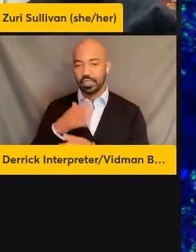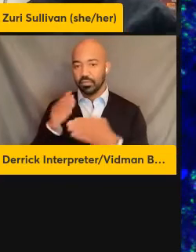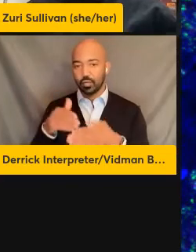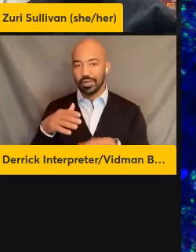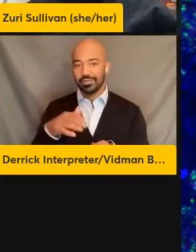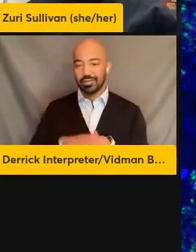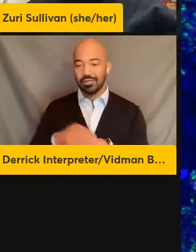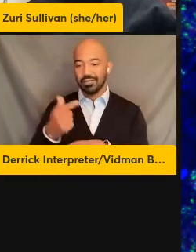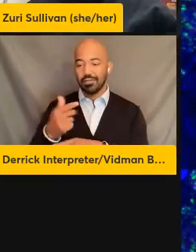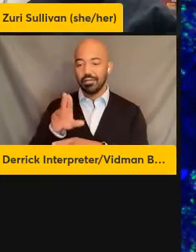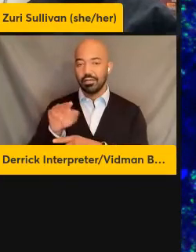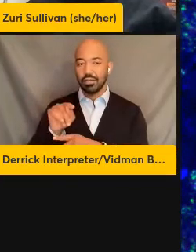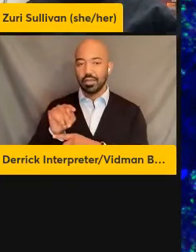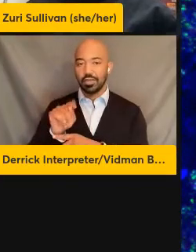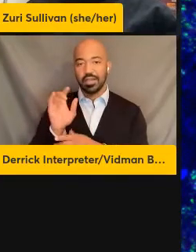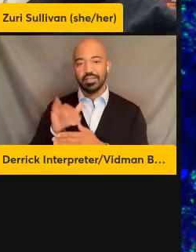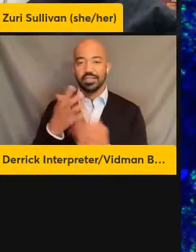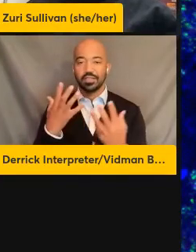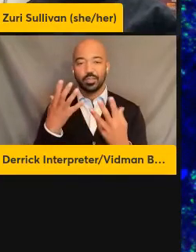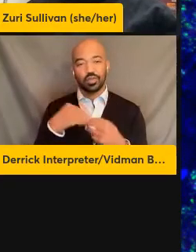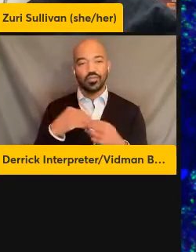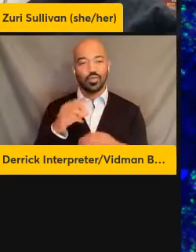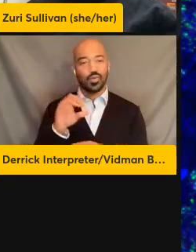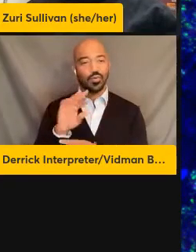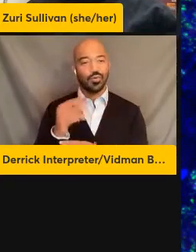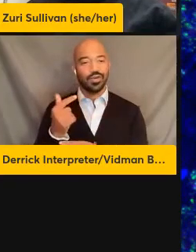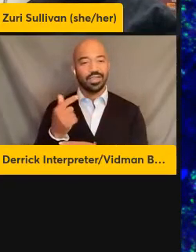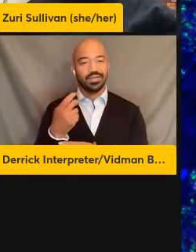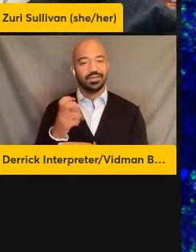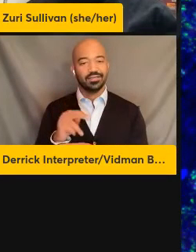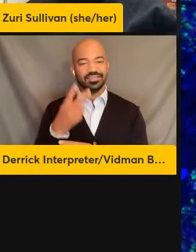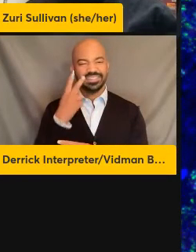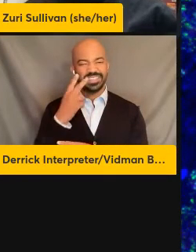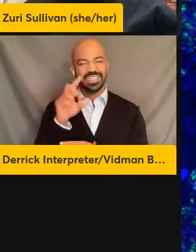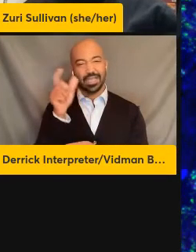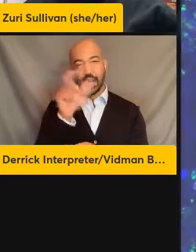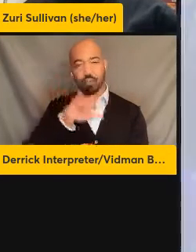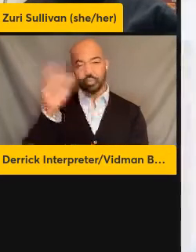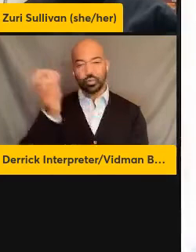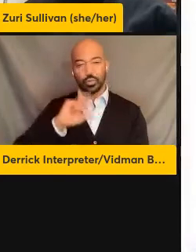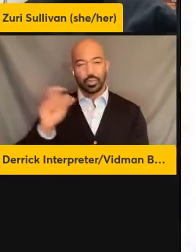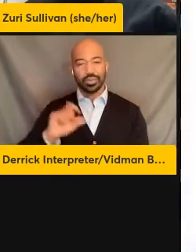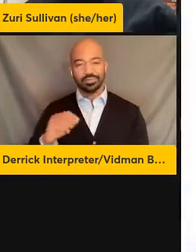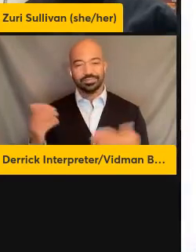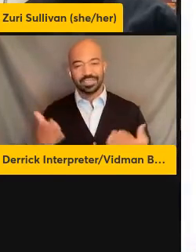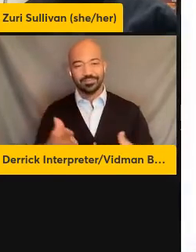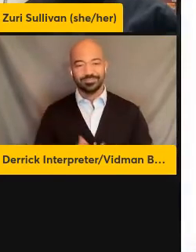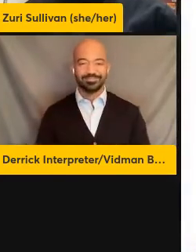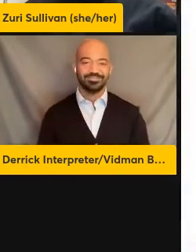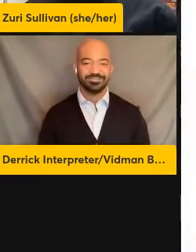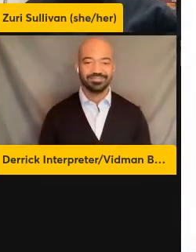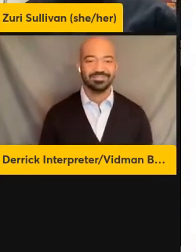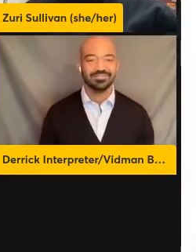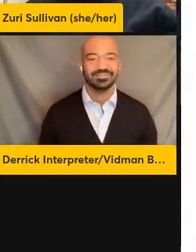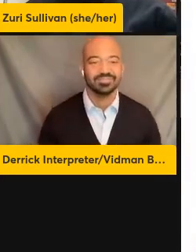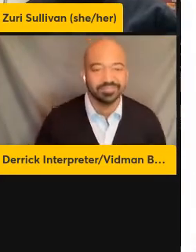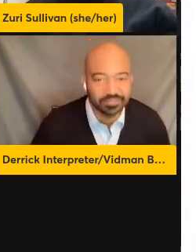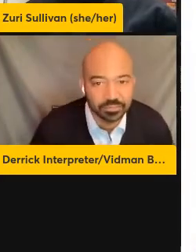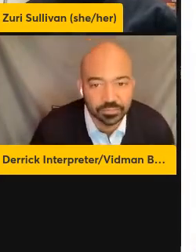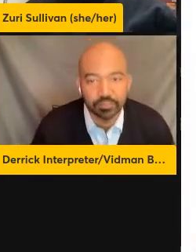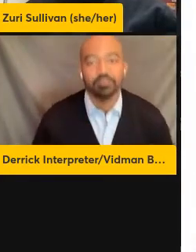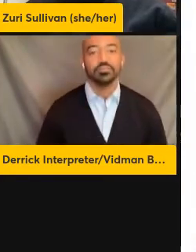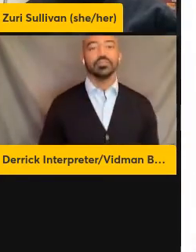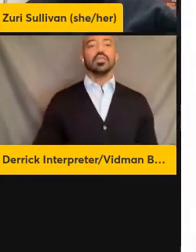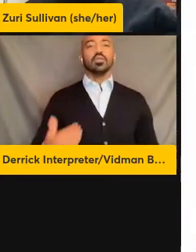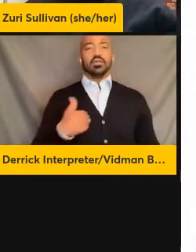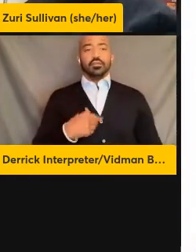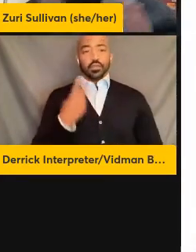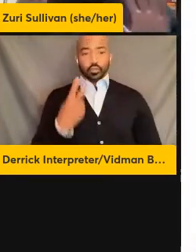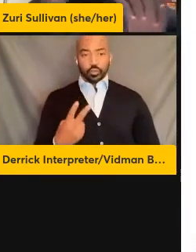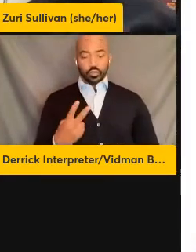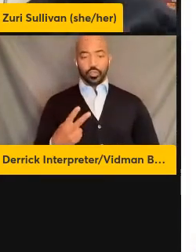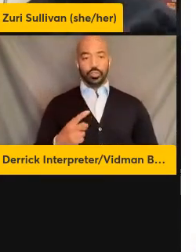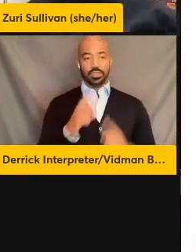the beautiful organ that you see pictured on this slide. So I want to begin with this pair of videos that at first pass look